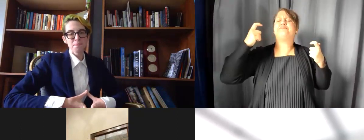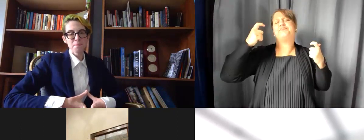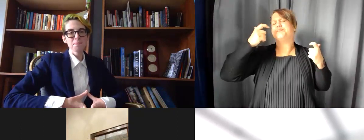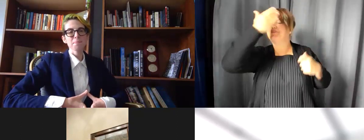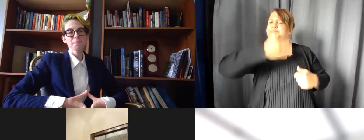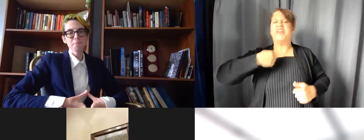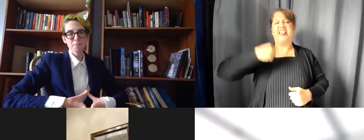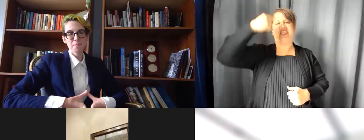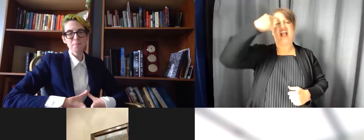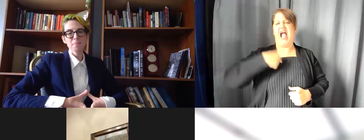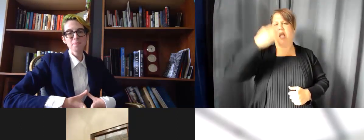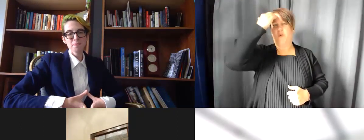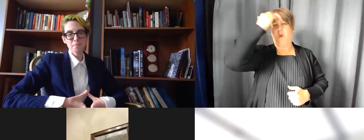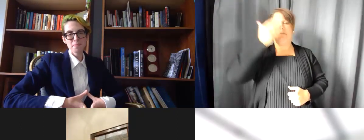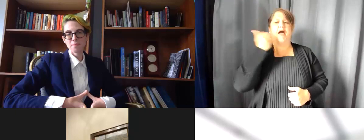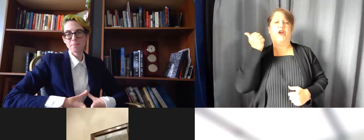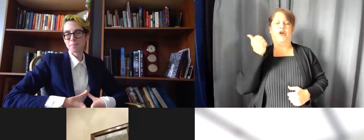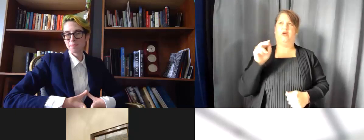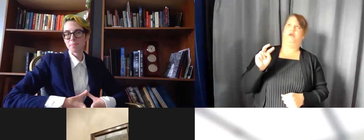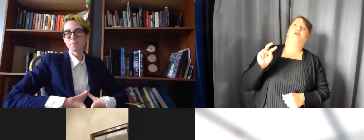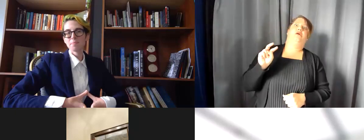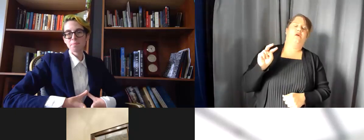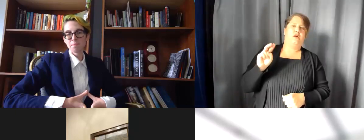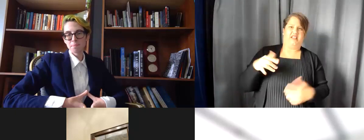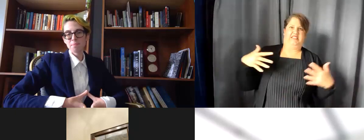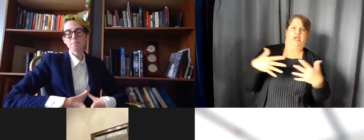Jordan Radford: which is Jordan Radford: scary and tough.